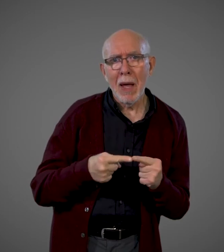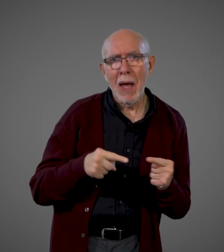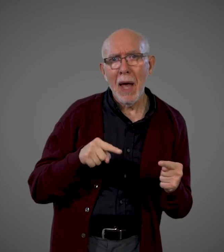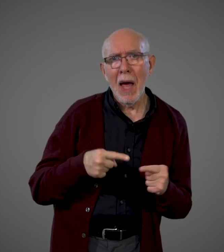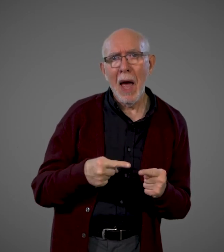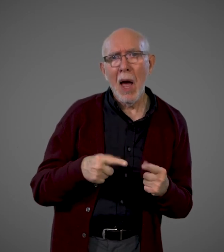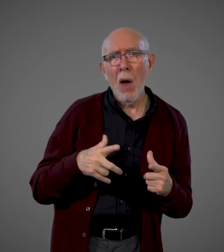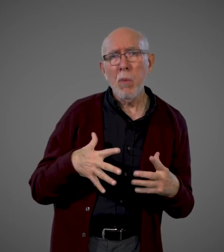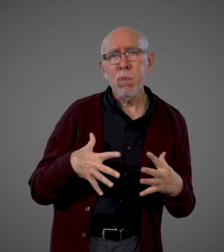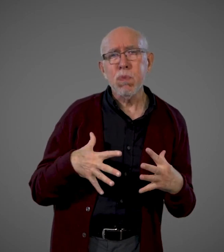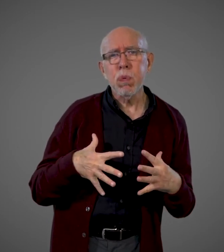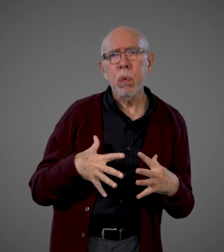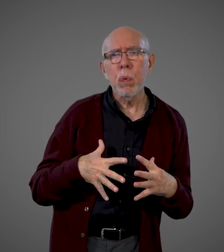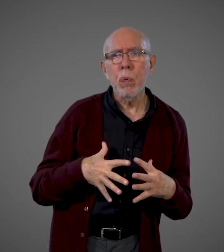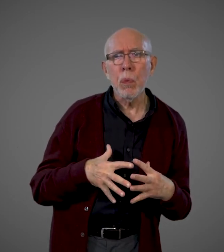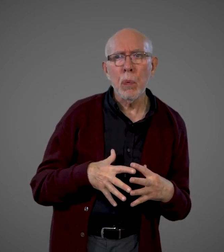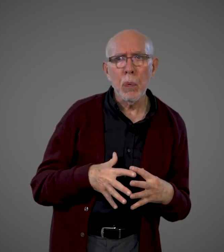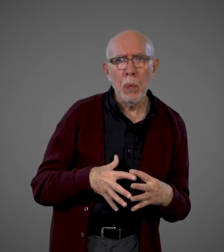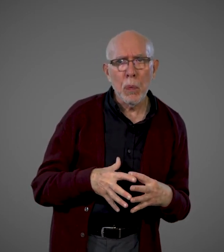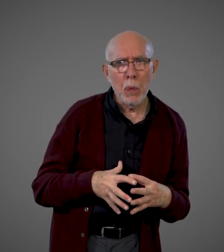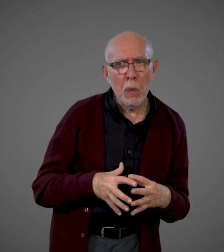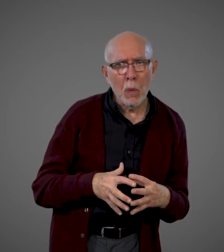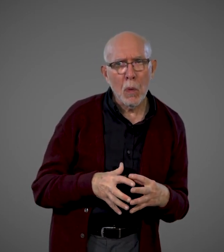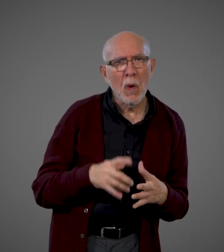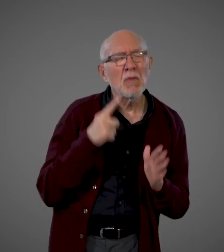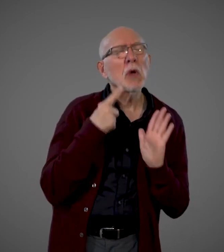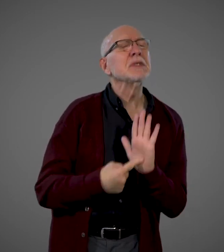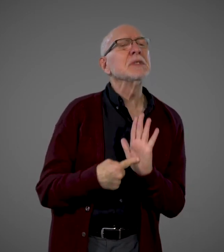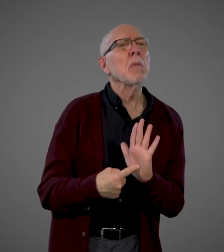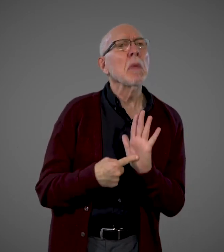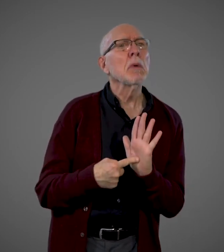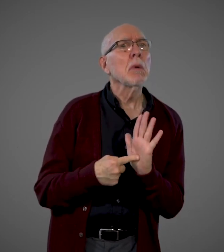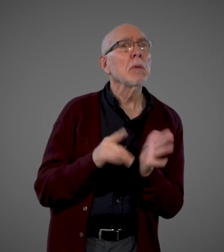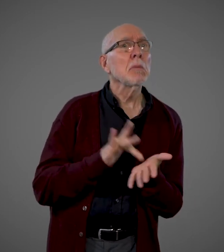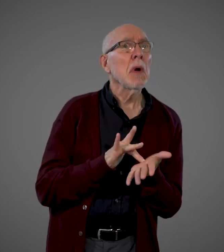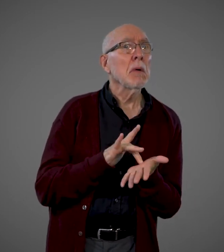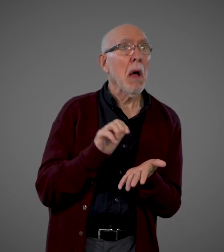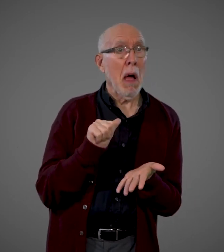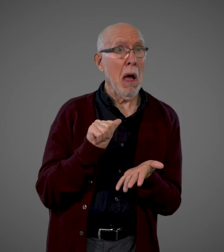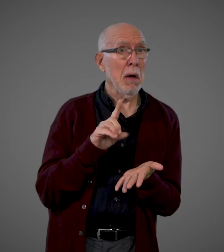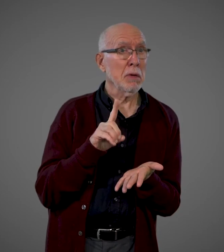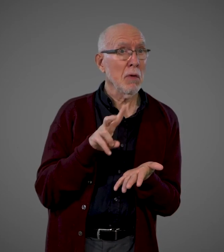One medicine you may take is Advil.